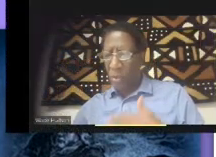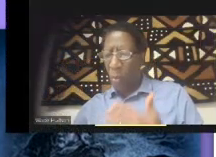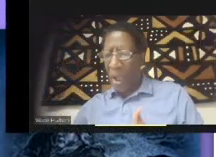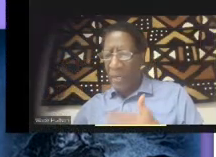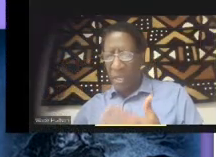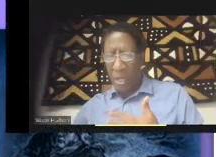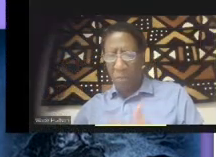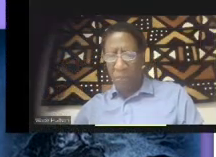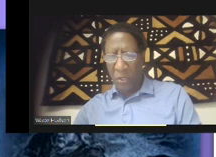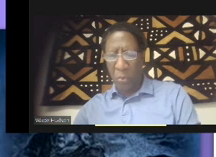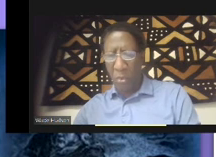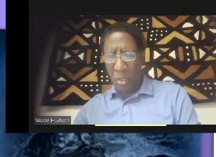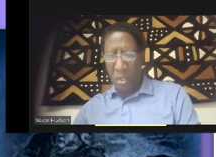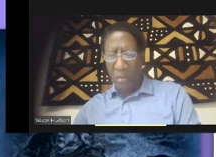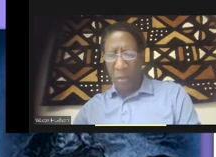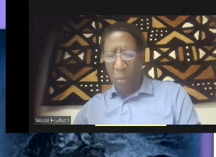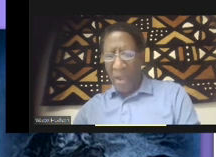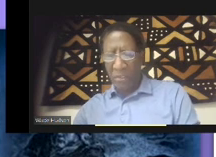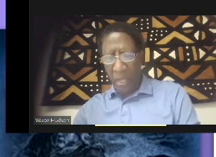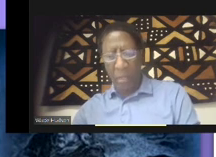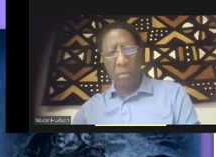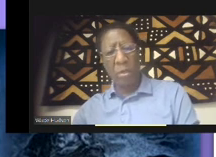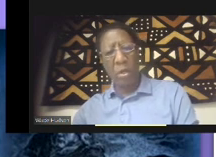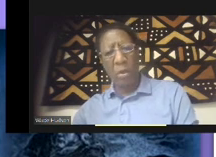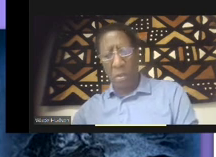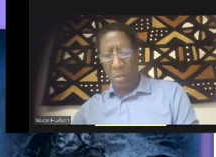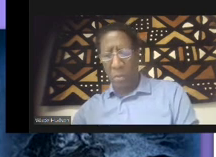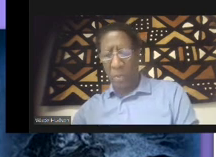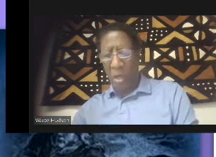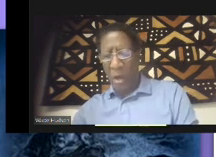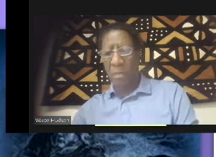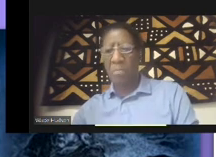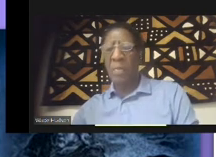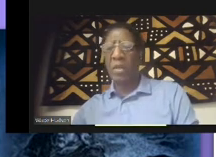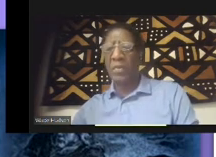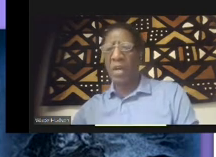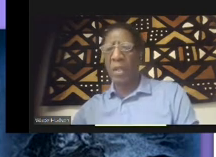widely-held view that whites held regarding people